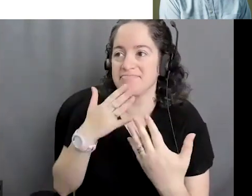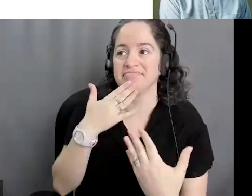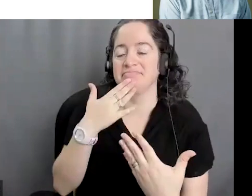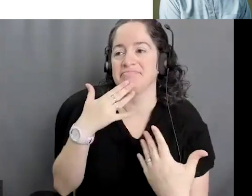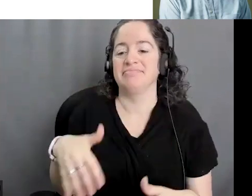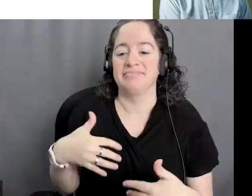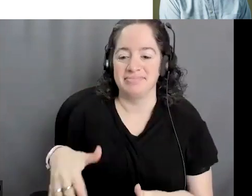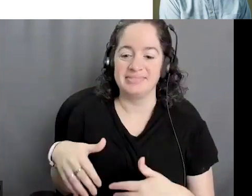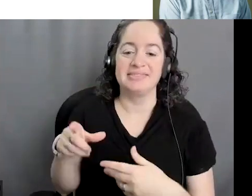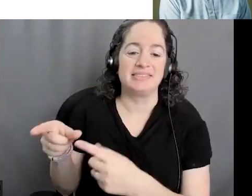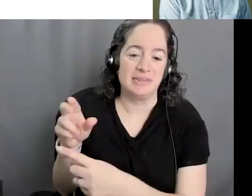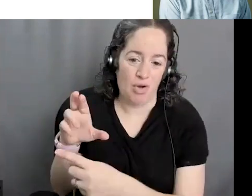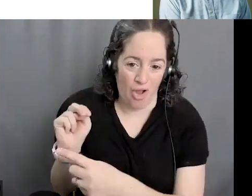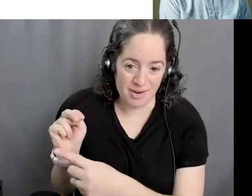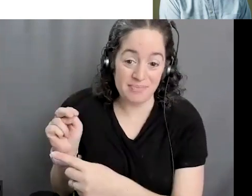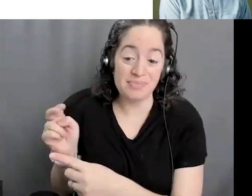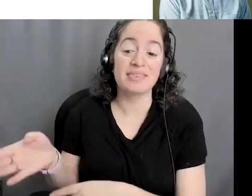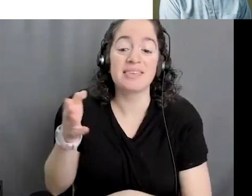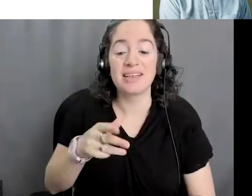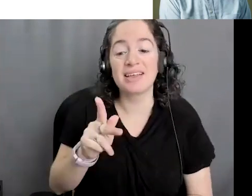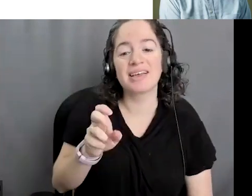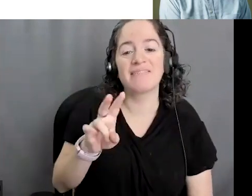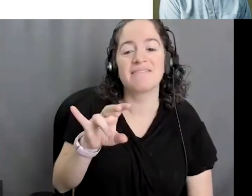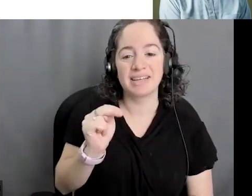Kevin is a Senior Web Developer at CodeGeek,